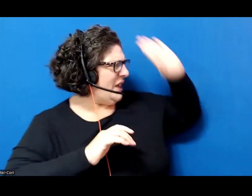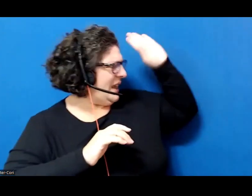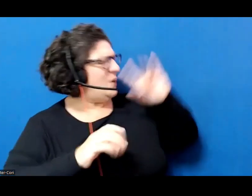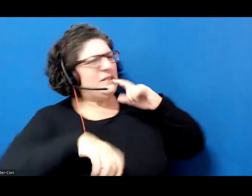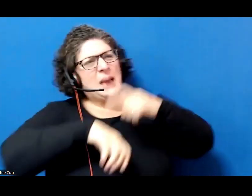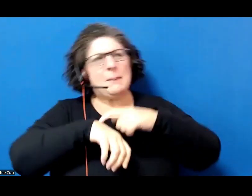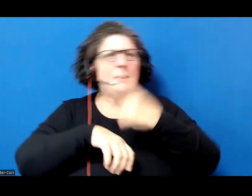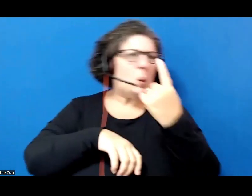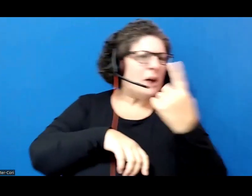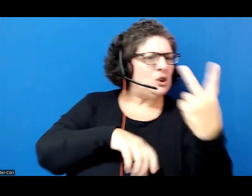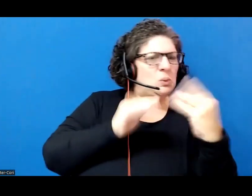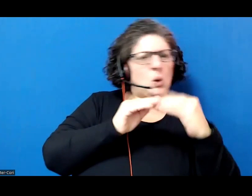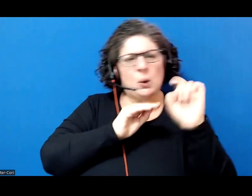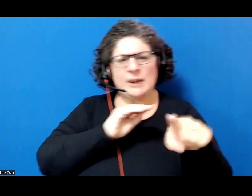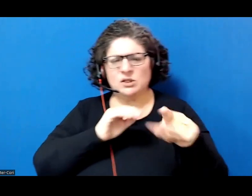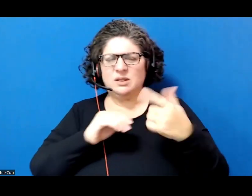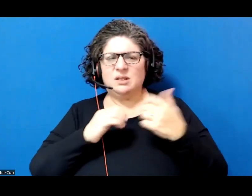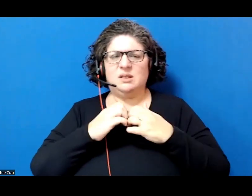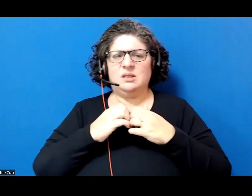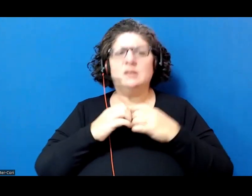One or two more questions. Yes, on the aisle here.